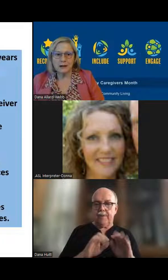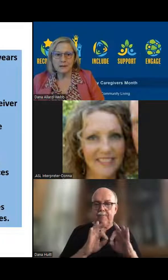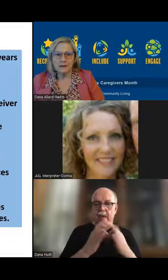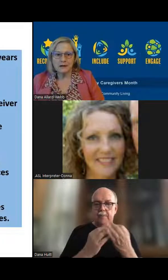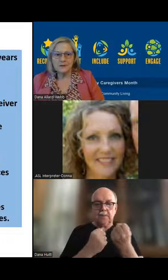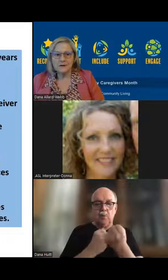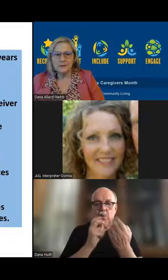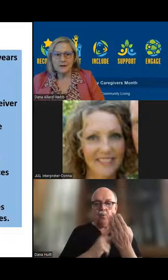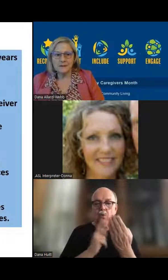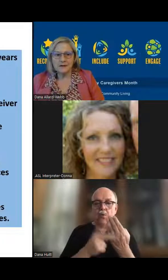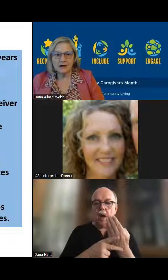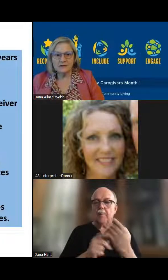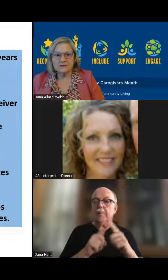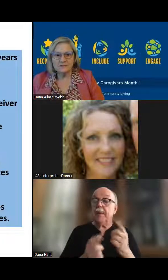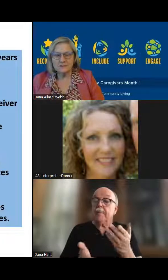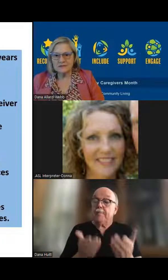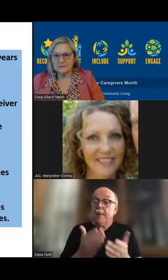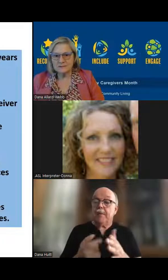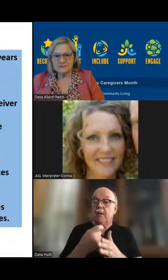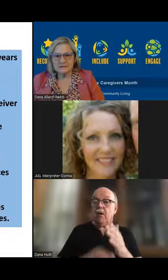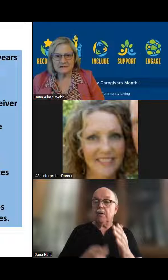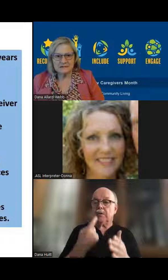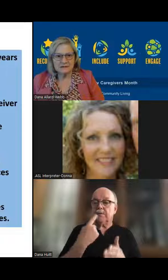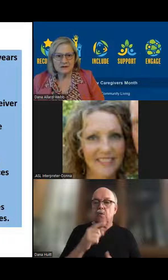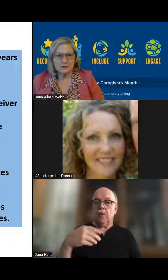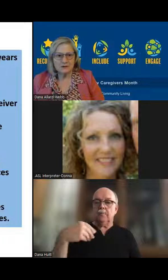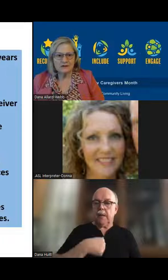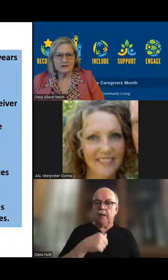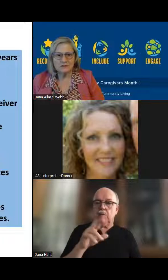, we want to make sure that people are happy where they're working,